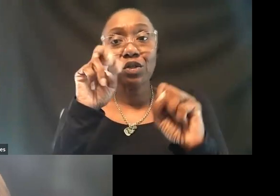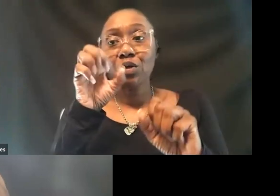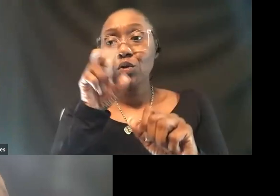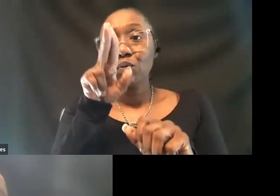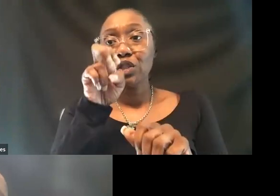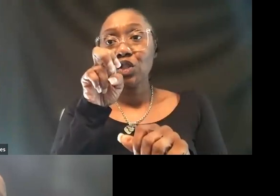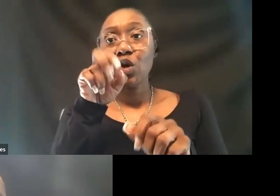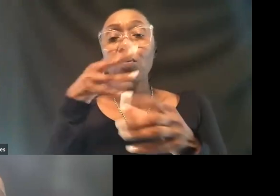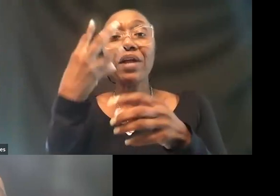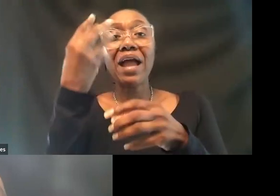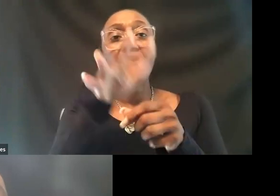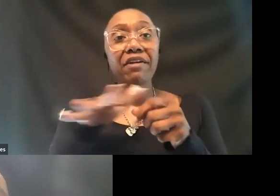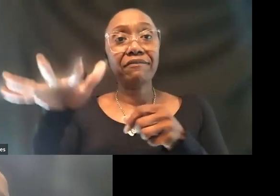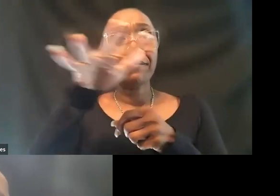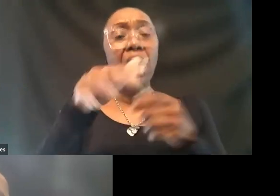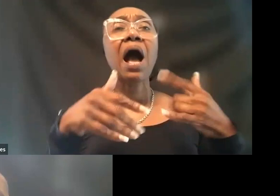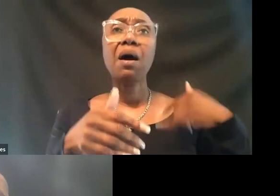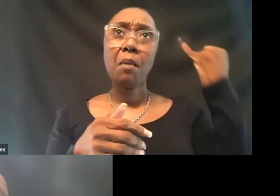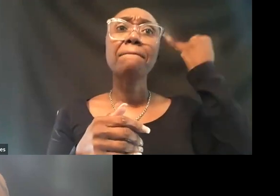I would imagine yes, and I would imagine that you could have the organization apply for Epic Care Link.